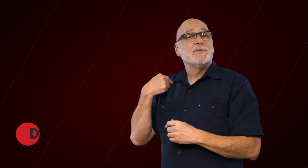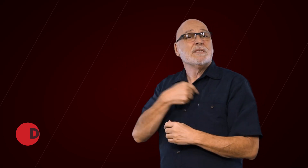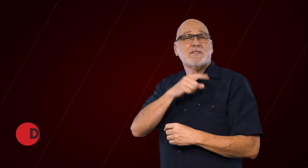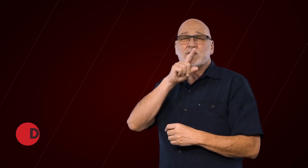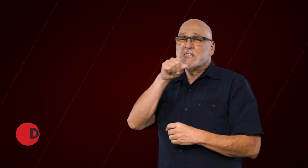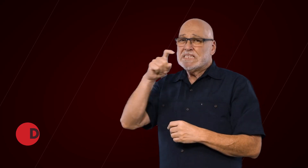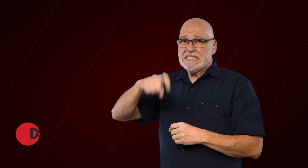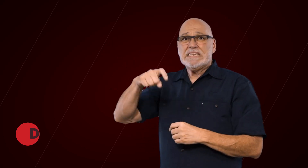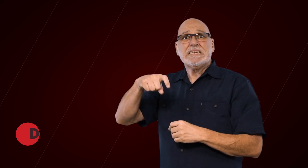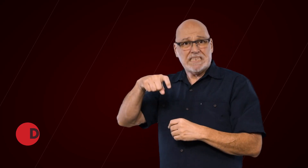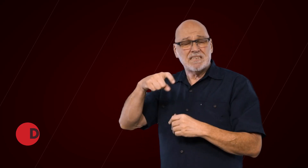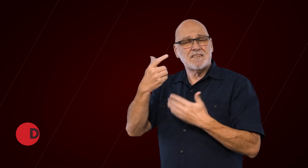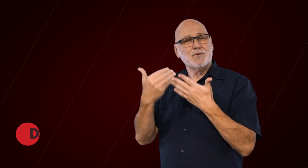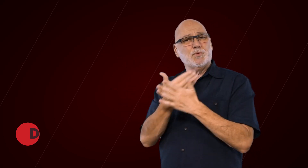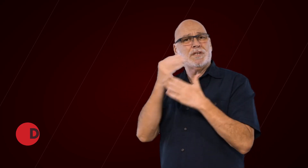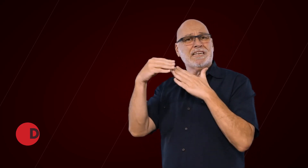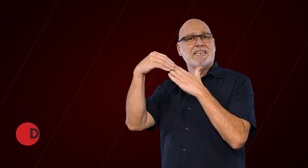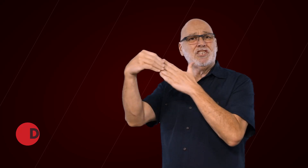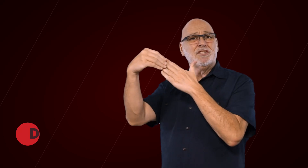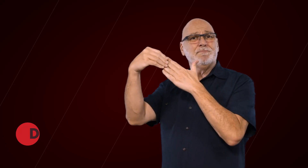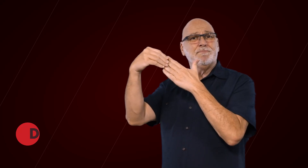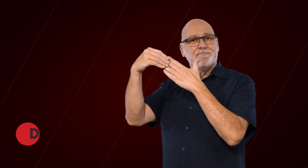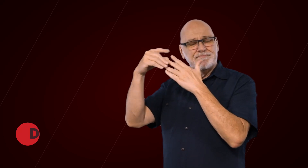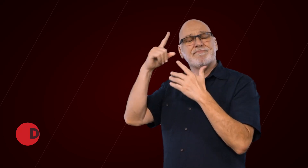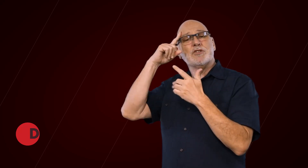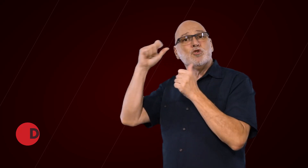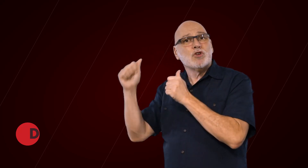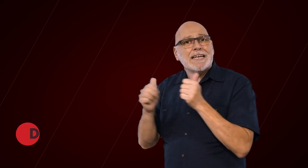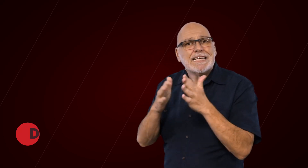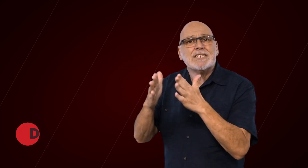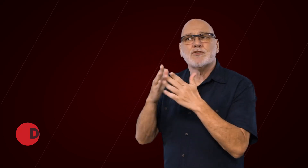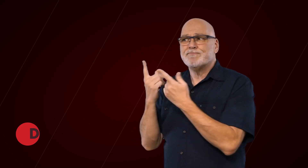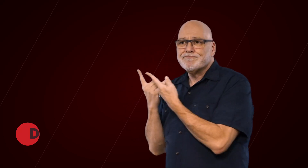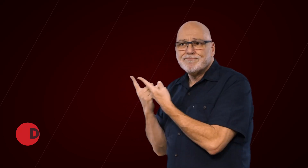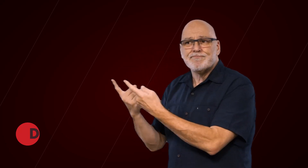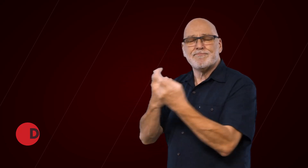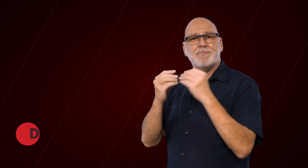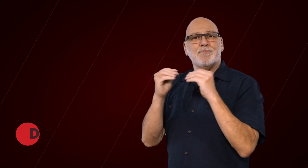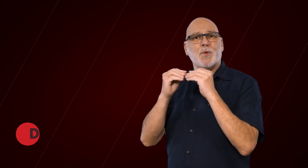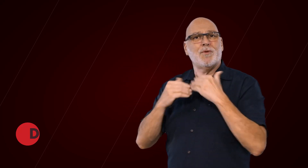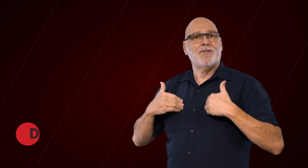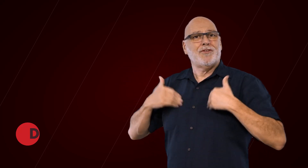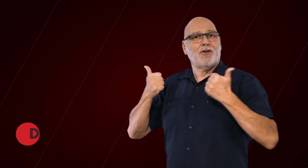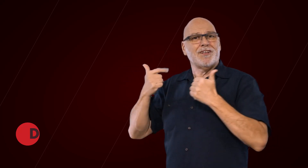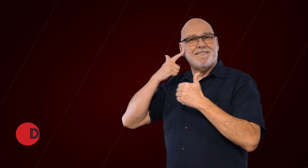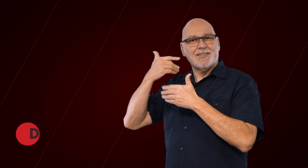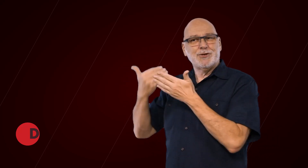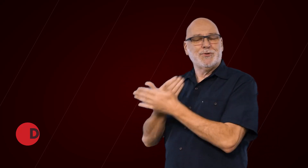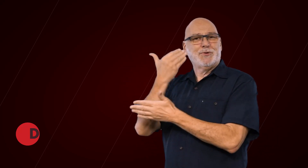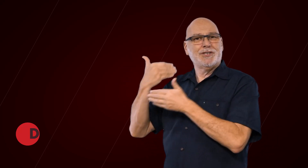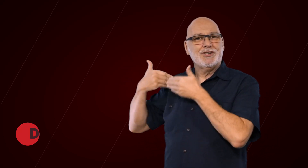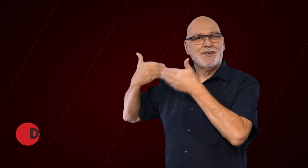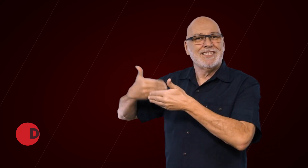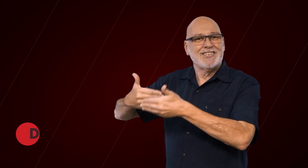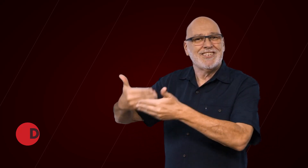We need a new leadership strategy to recruit younger generations.